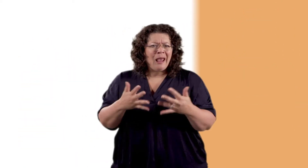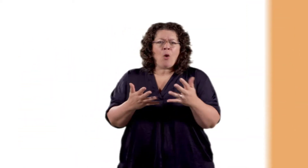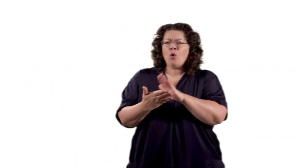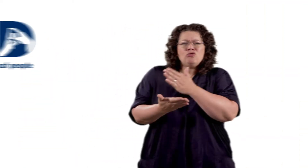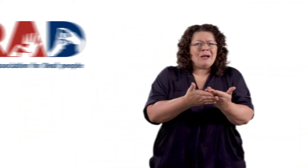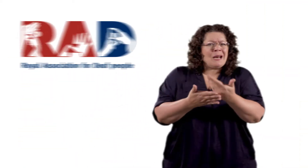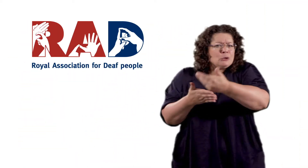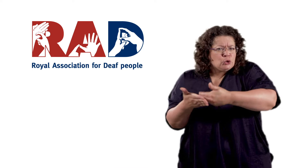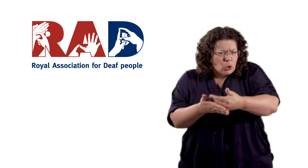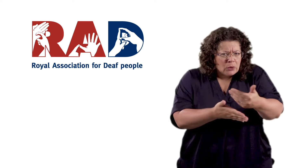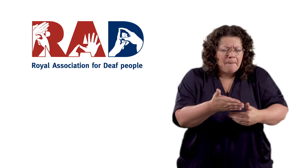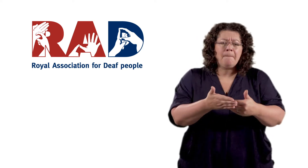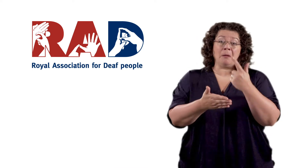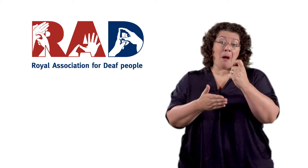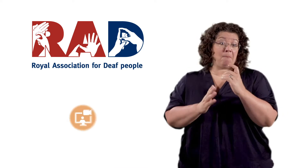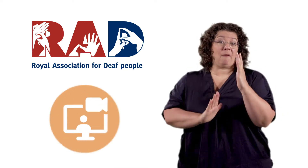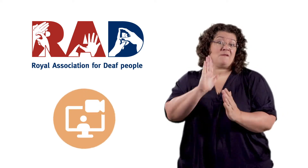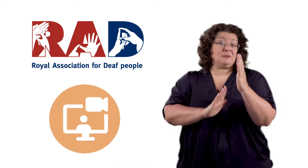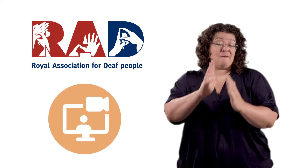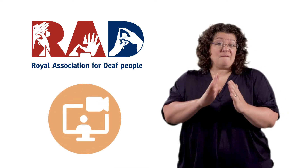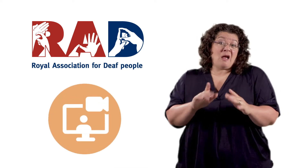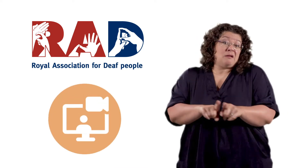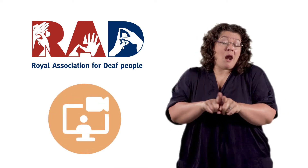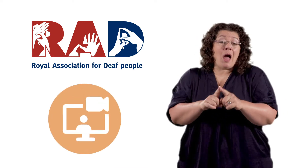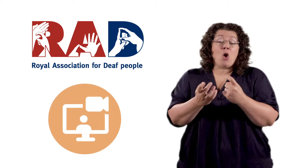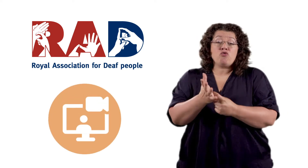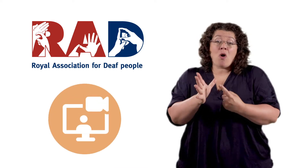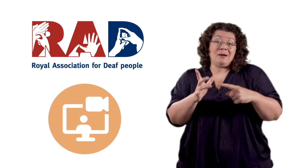The Royal Association for Deaf People, for example, can offer BSL webcam